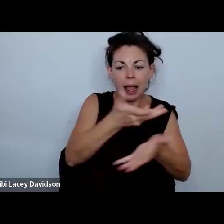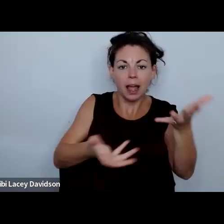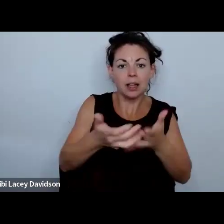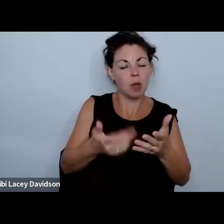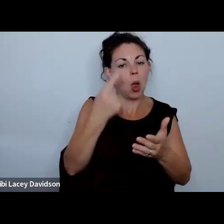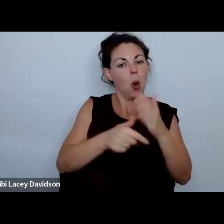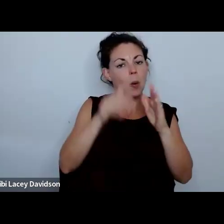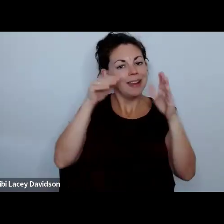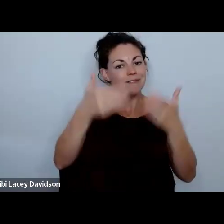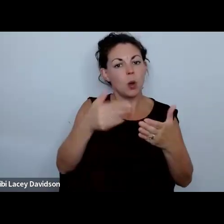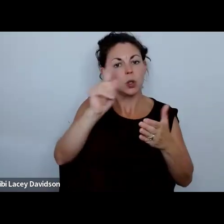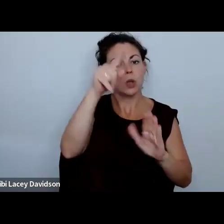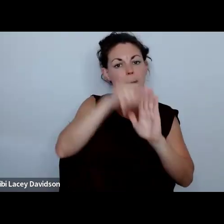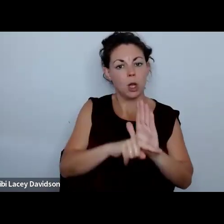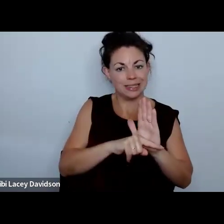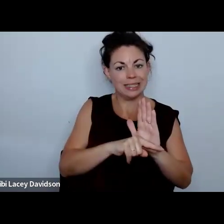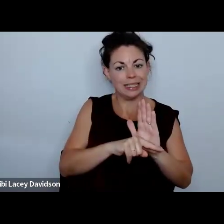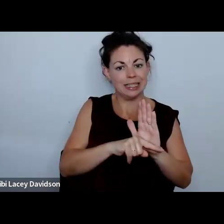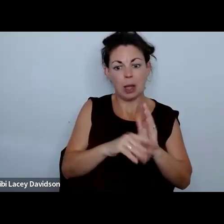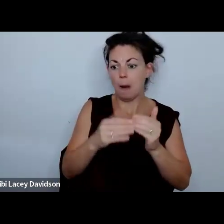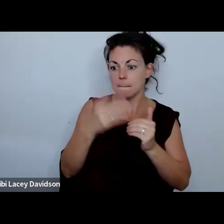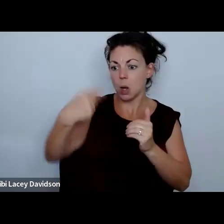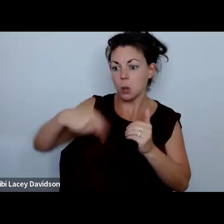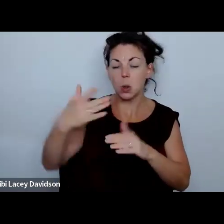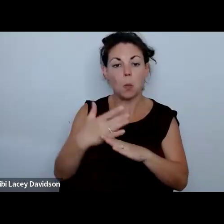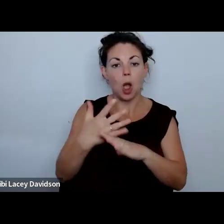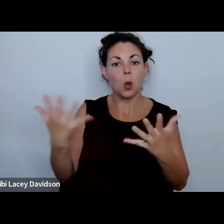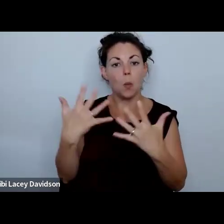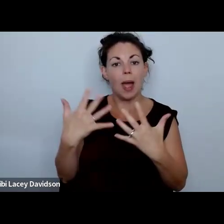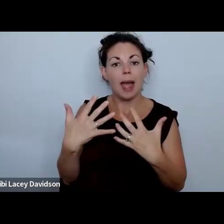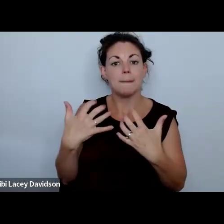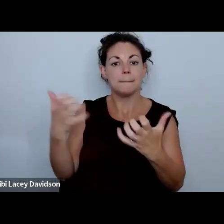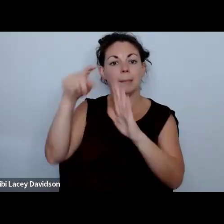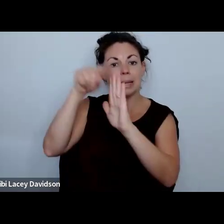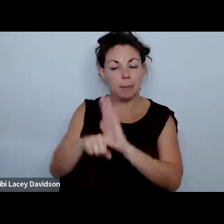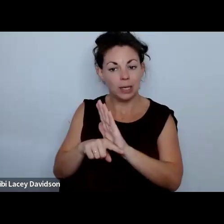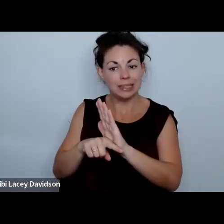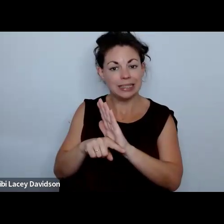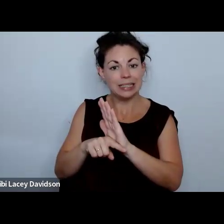policy function, so, you know, a charity is likely to have a policy officer or more than one.